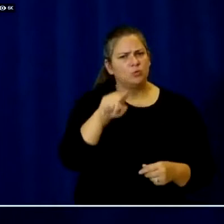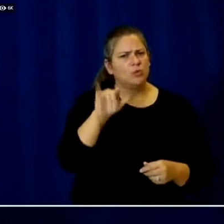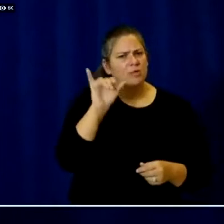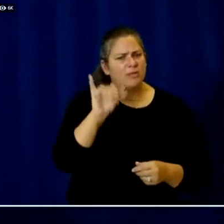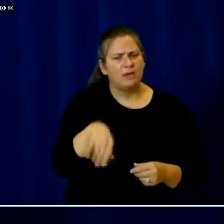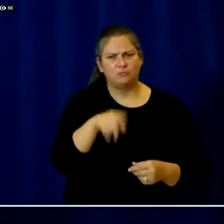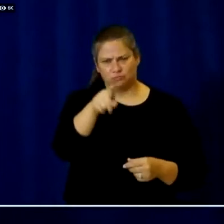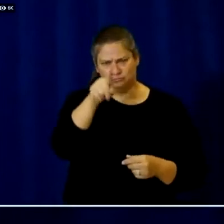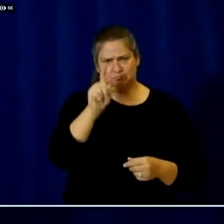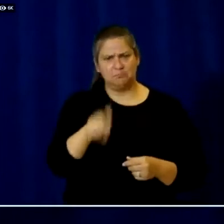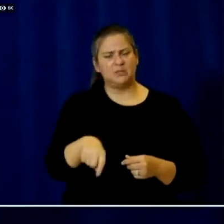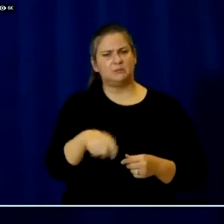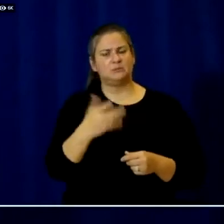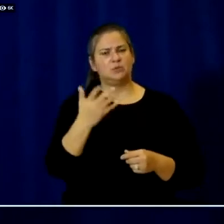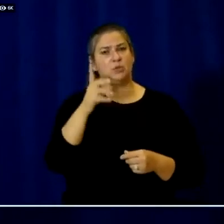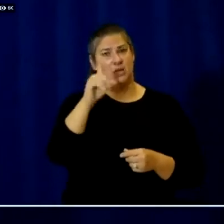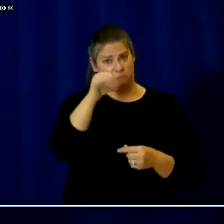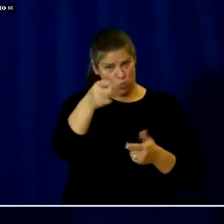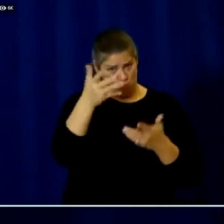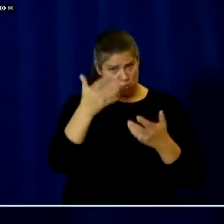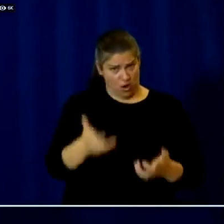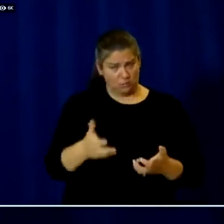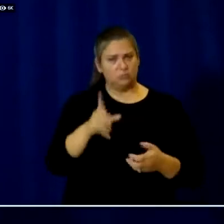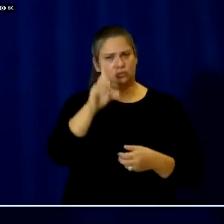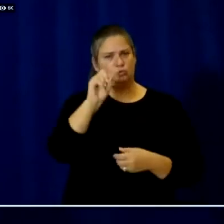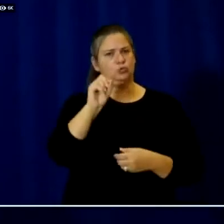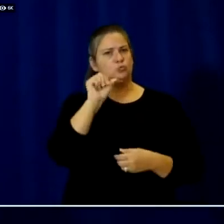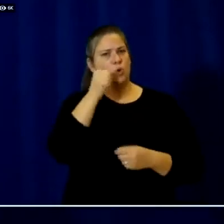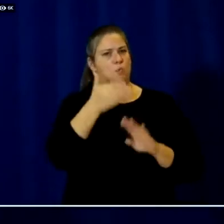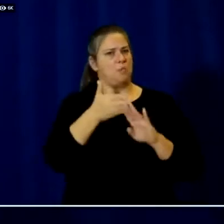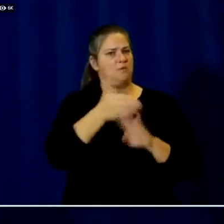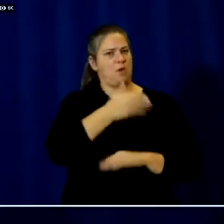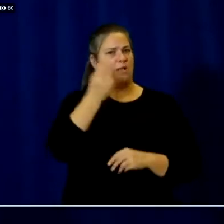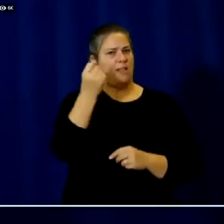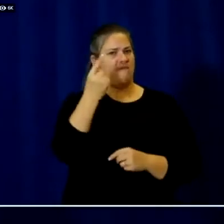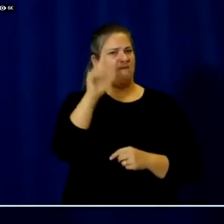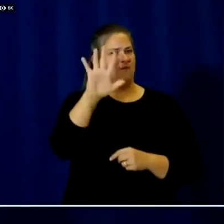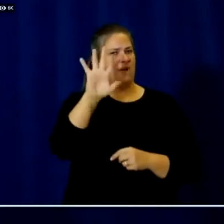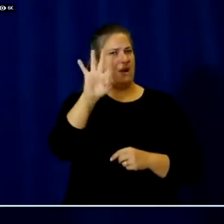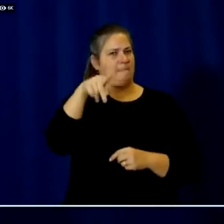please do so no later than tomorrow night. 11:59 p.m. Here's where you are right now.